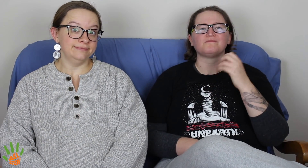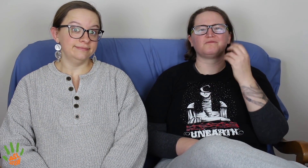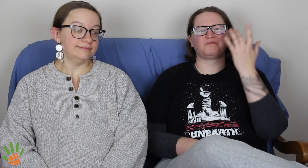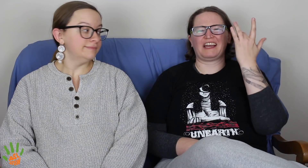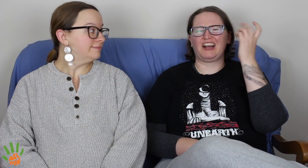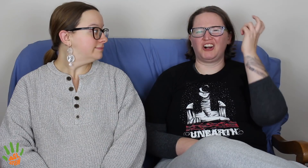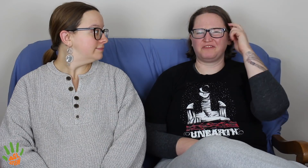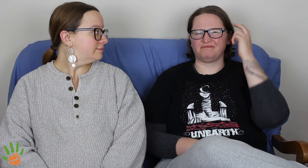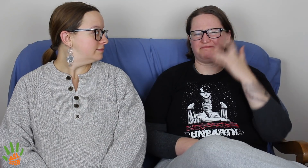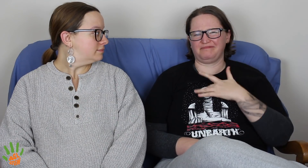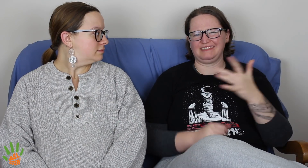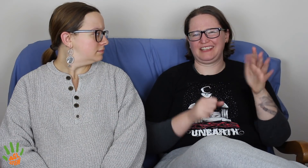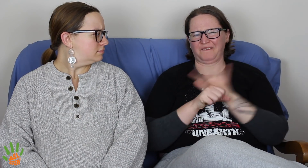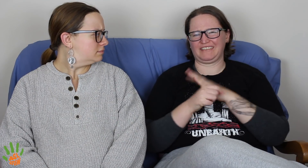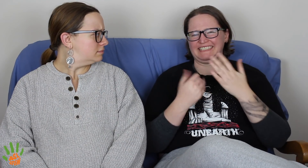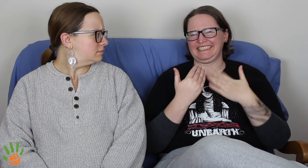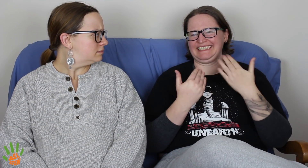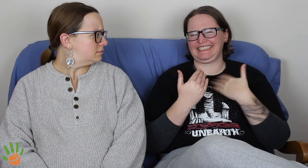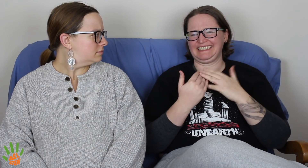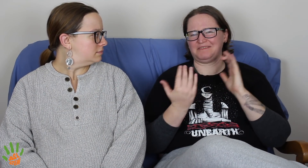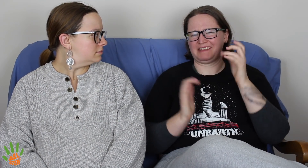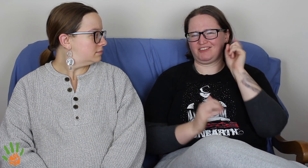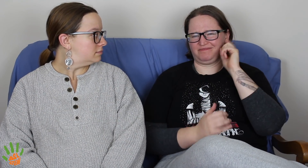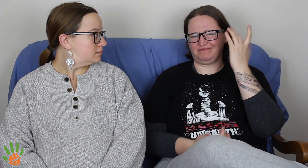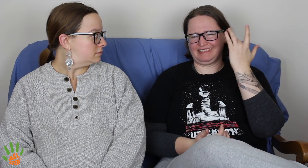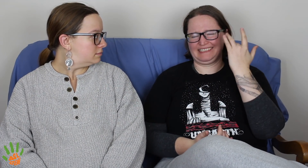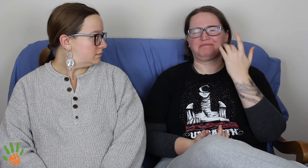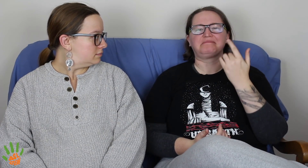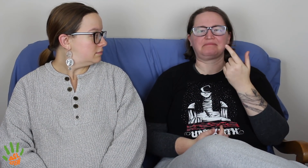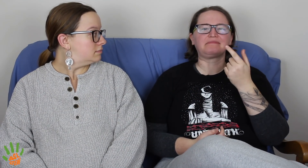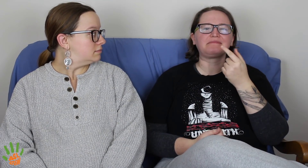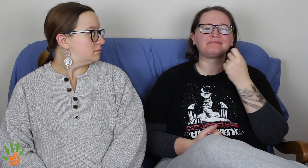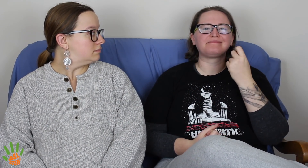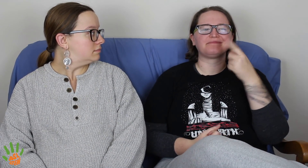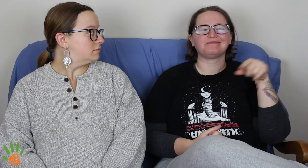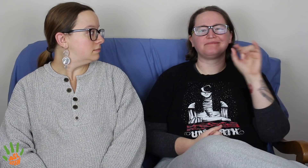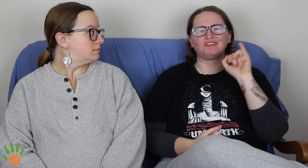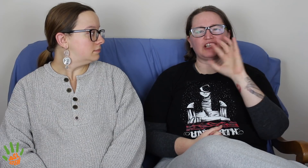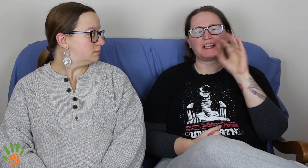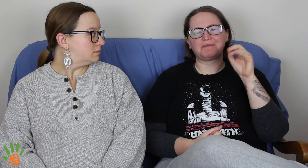[JE] Okay so why are cochlear implants so easily covered compared to hearing aids?